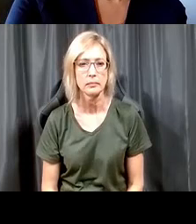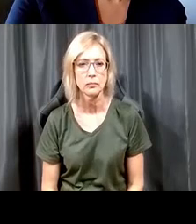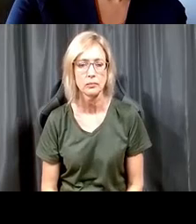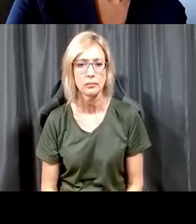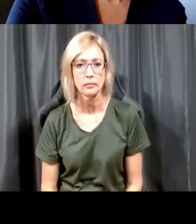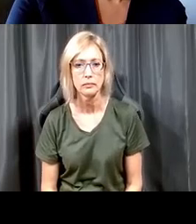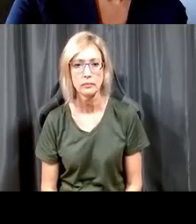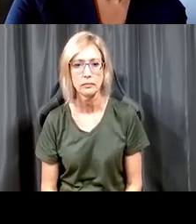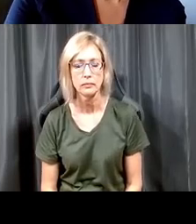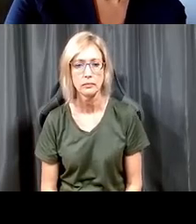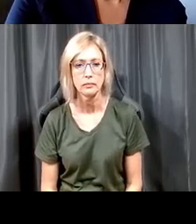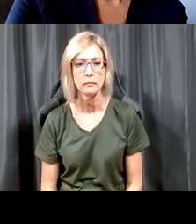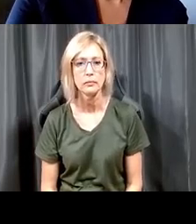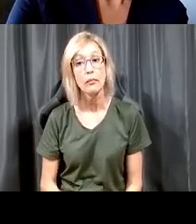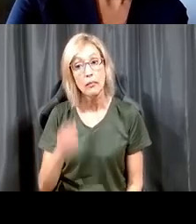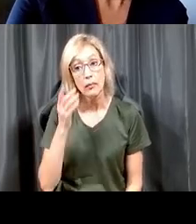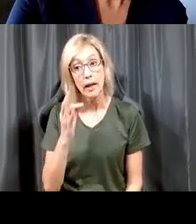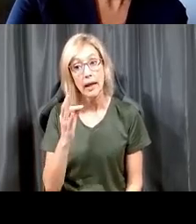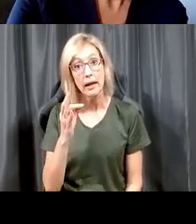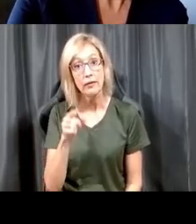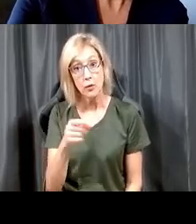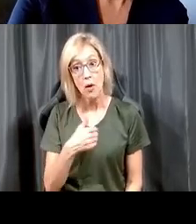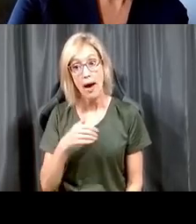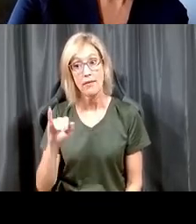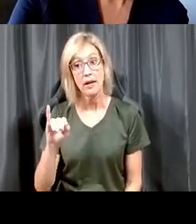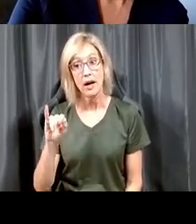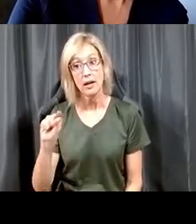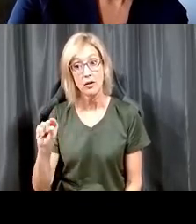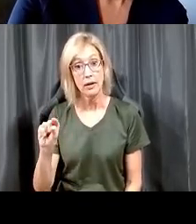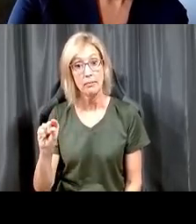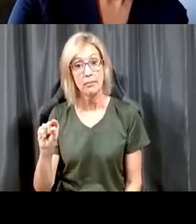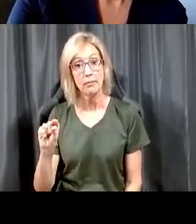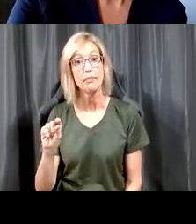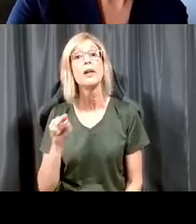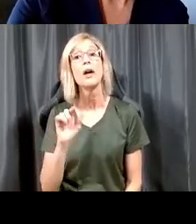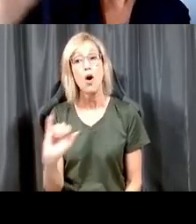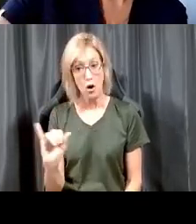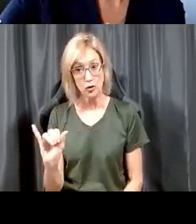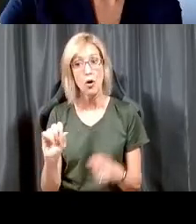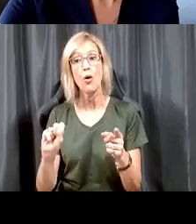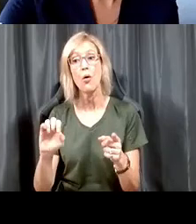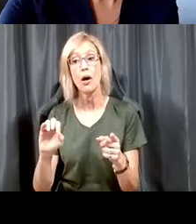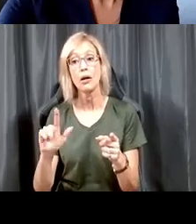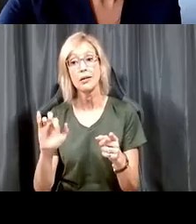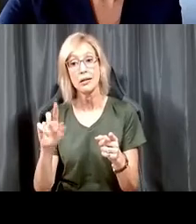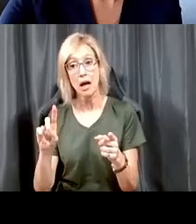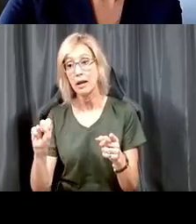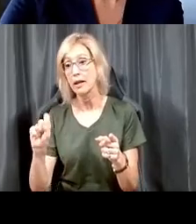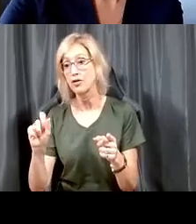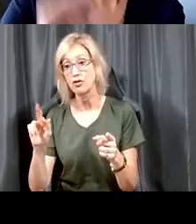And if you are on Instagram. Solid starts is also on Instagram. And I would recommend you go follow them